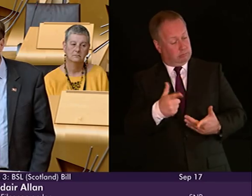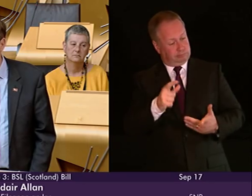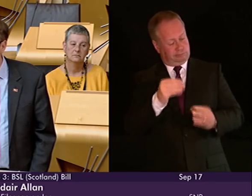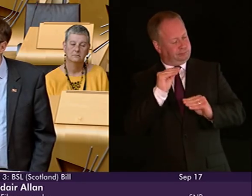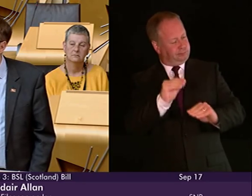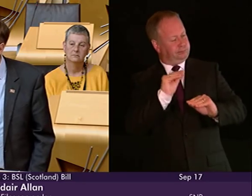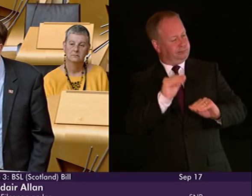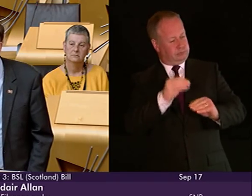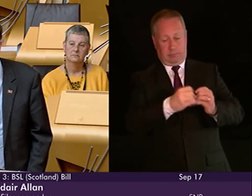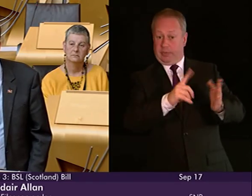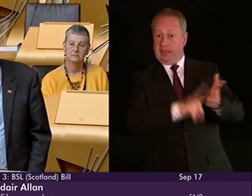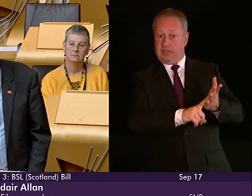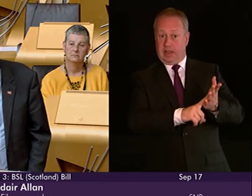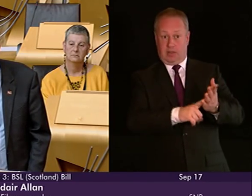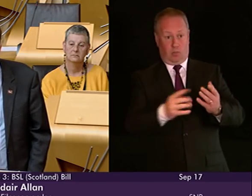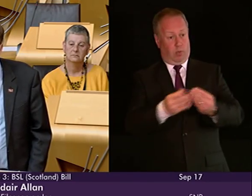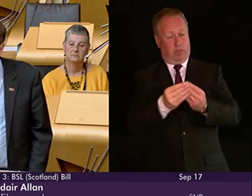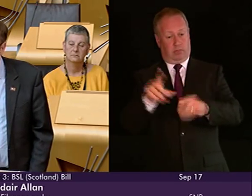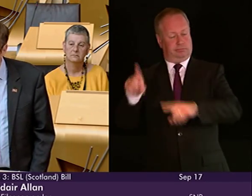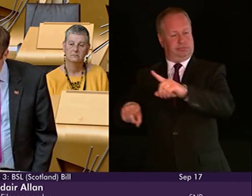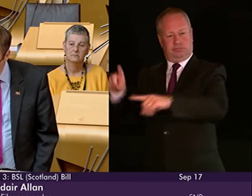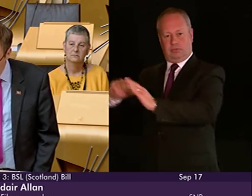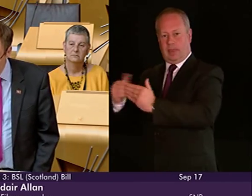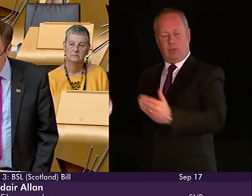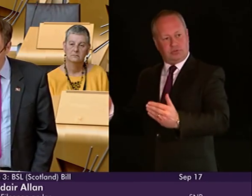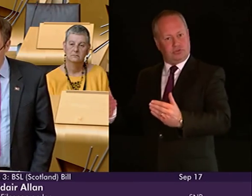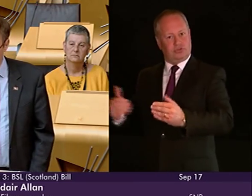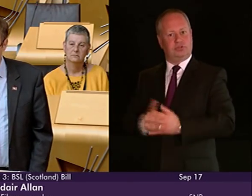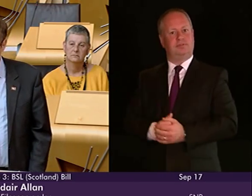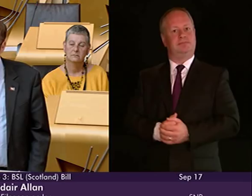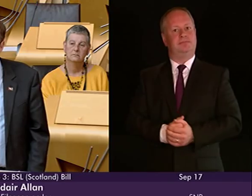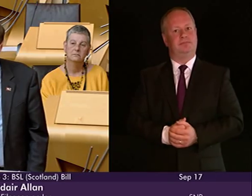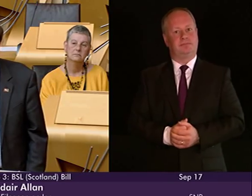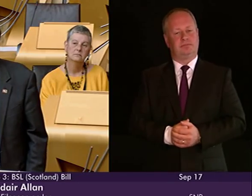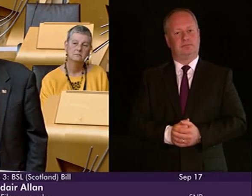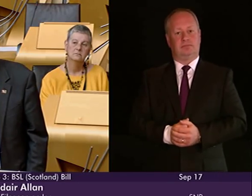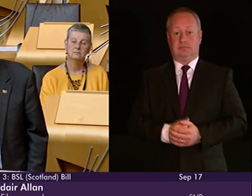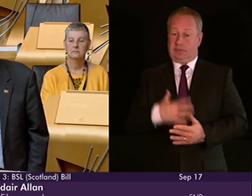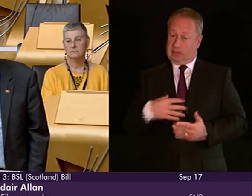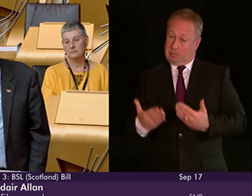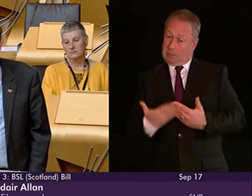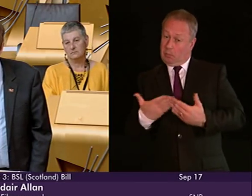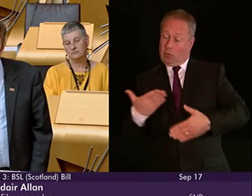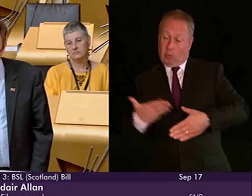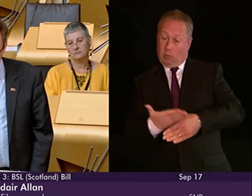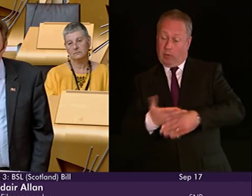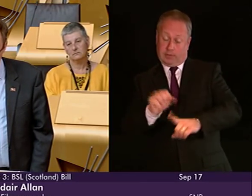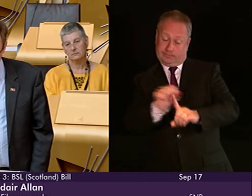learning plans alongside other languages. I recognise that there is work to be done